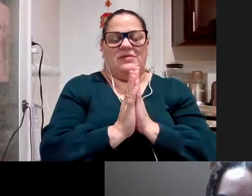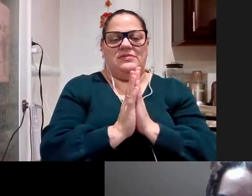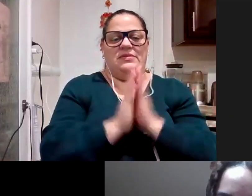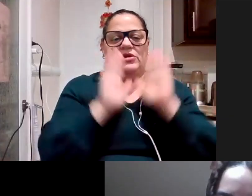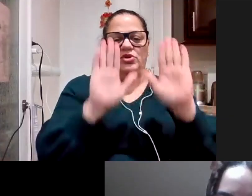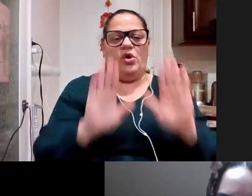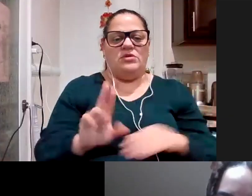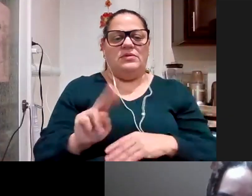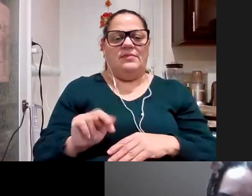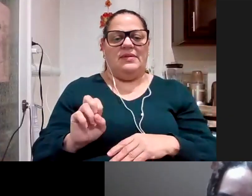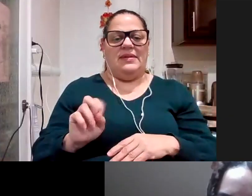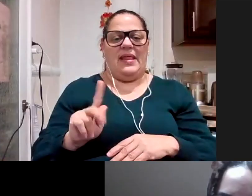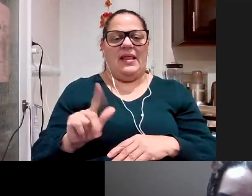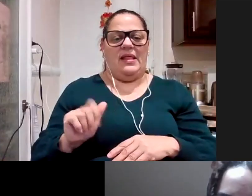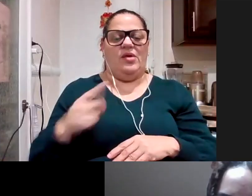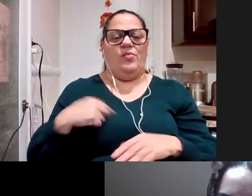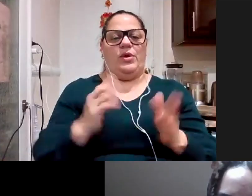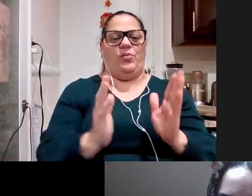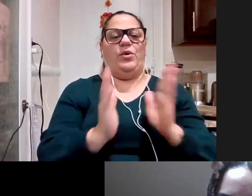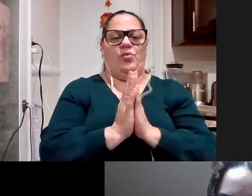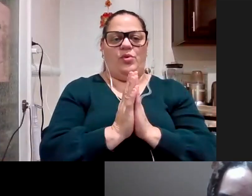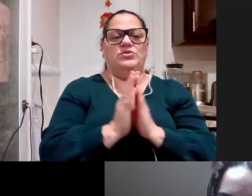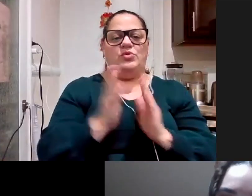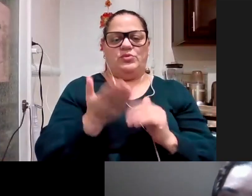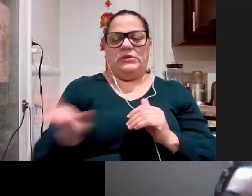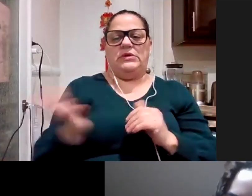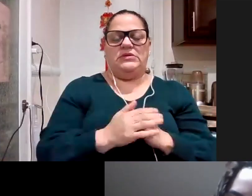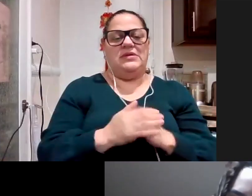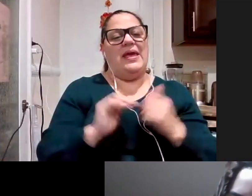I'm glad to know that we can request those things. Um, and who can we request them from